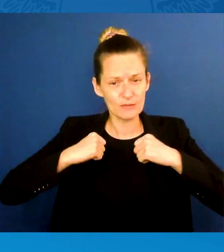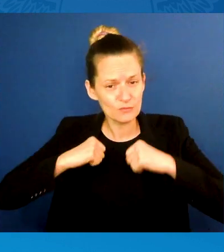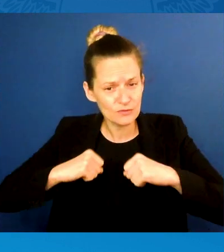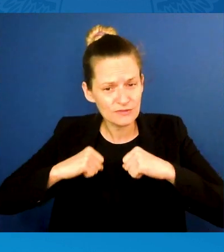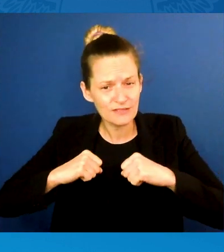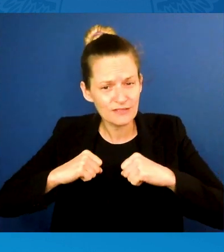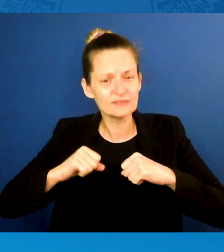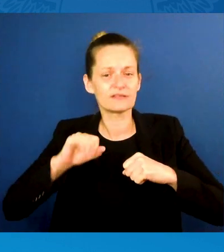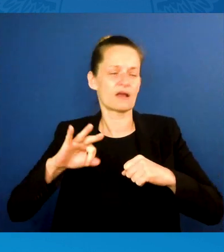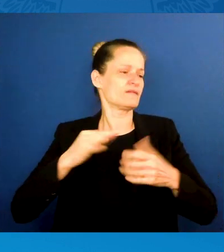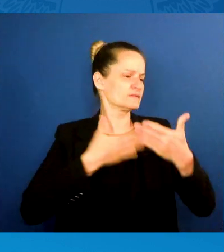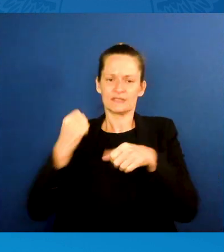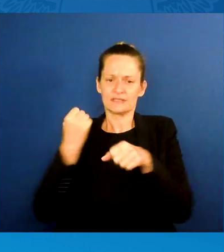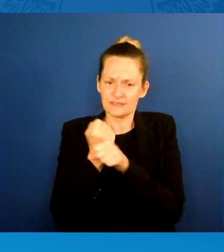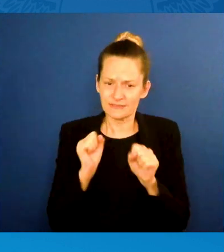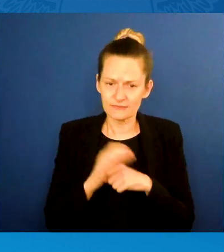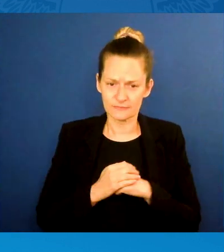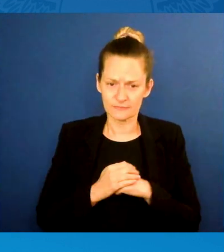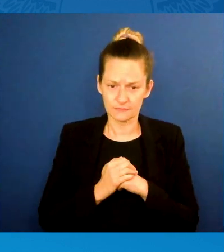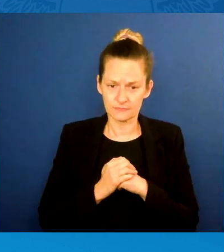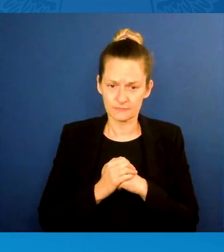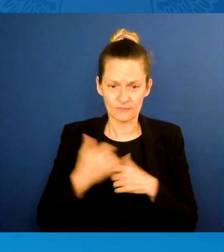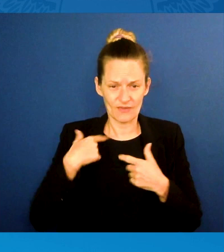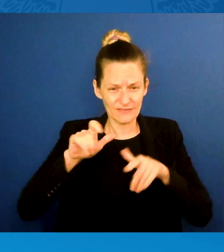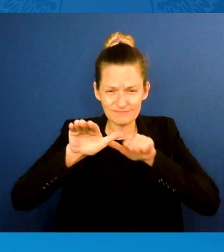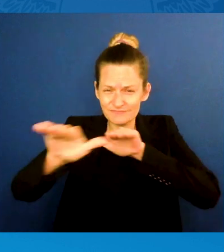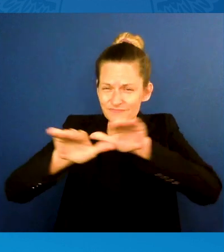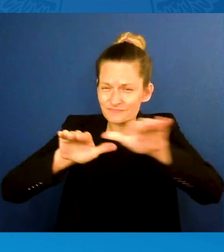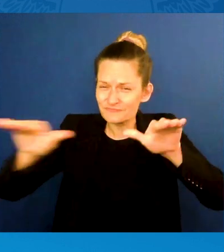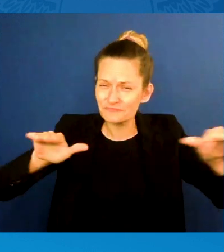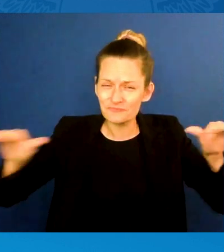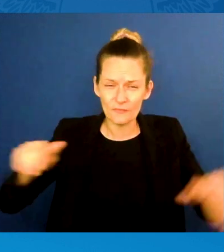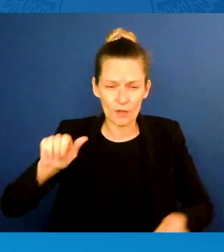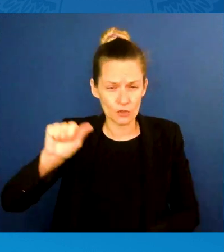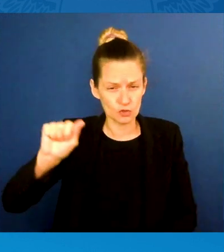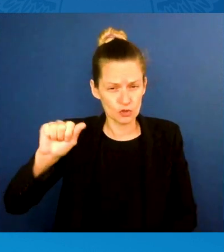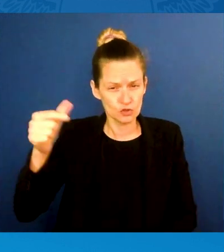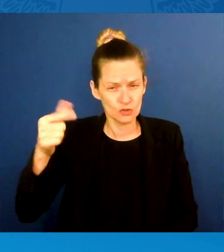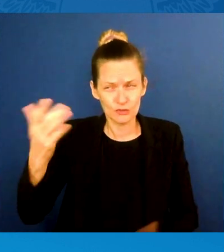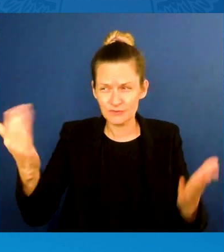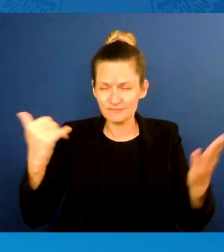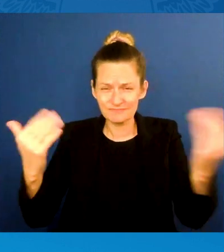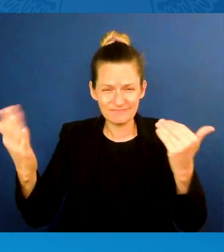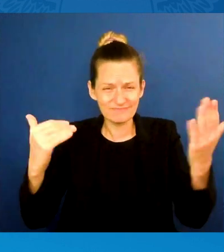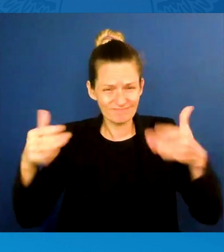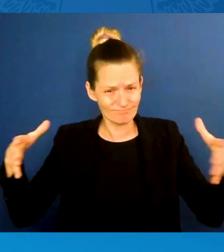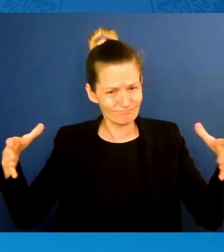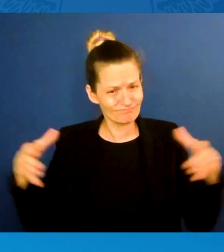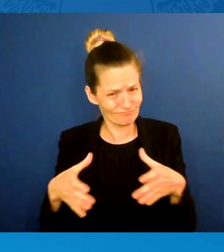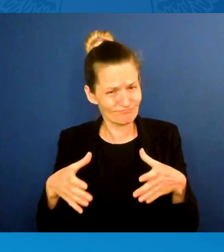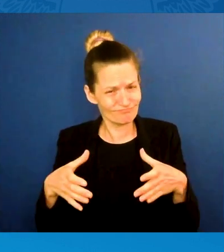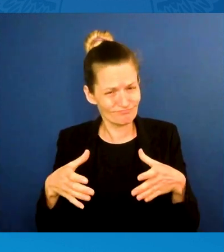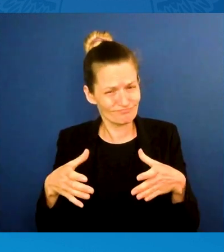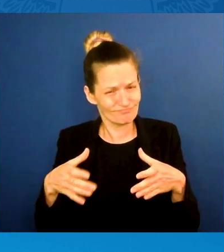general to meet with us, knowing they have a pivotal role to play in defending women's reproductive freedom